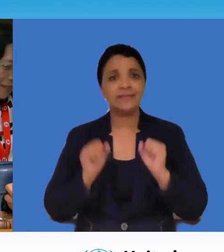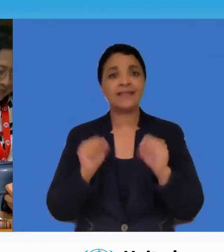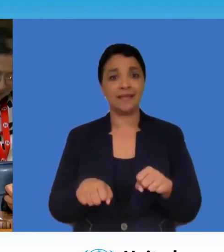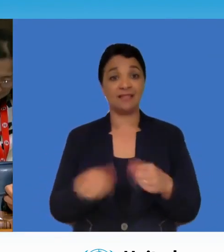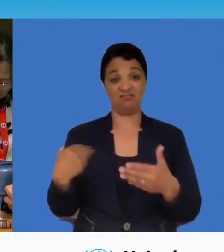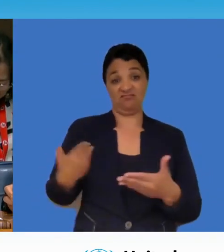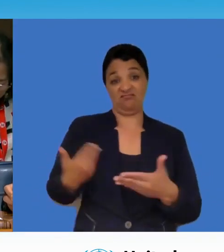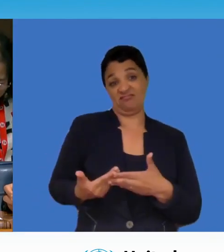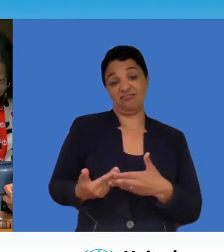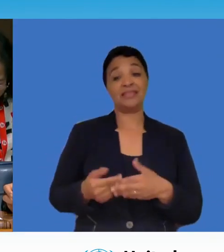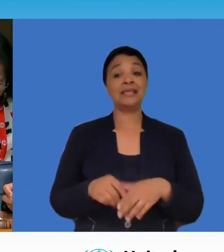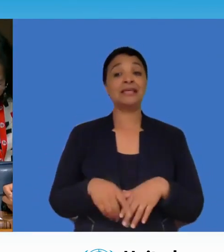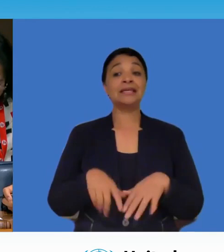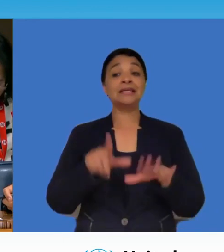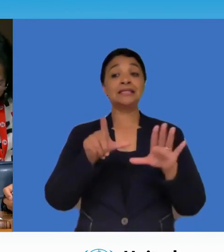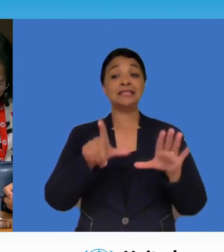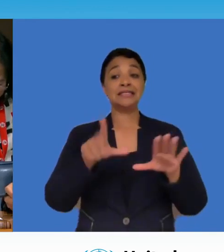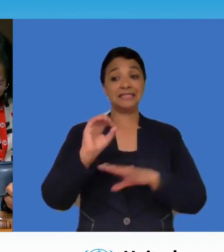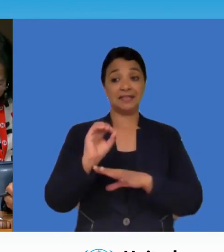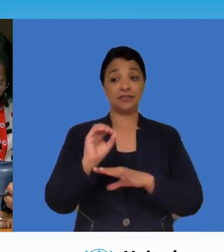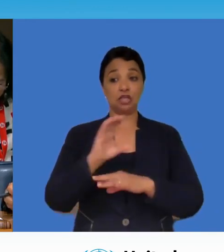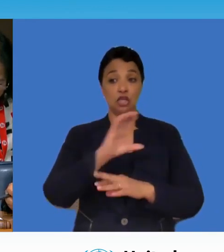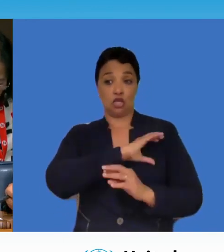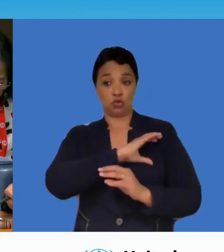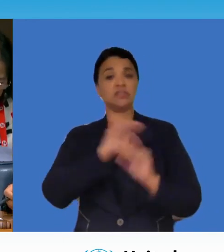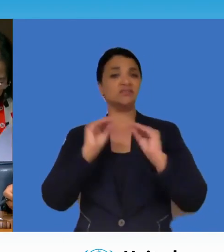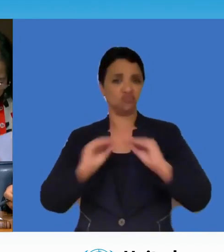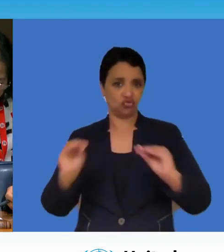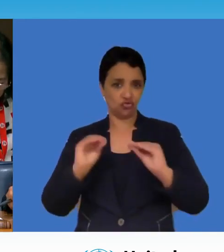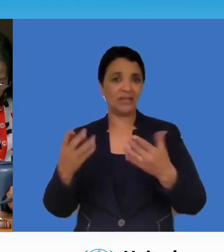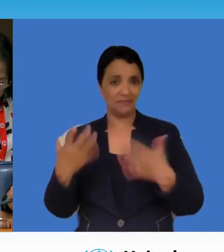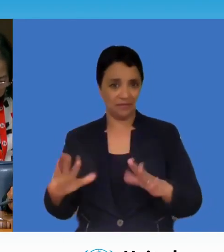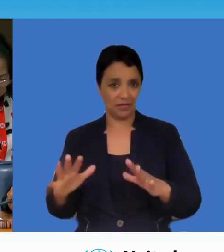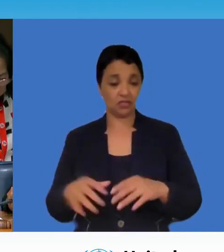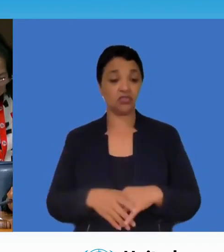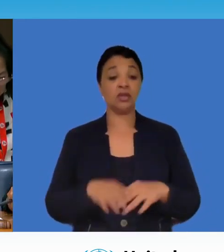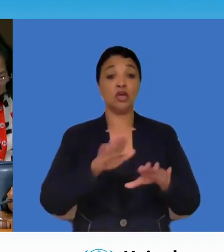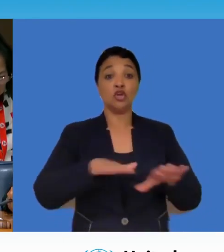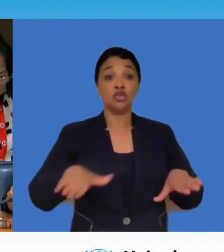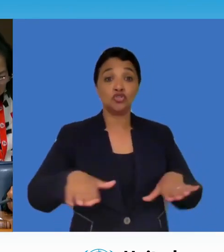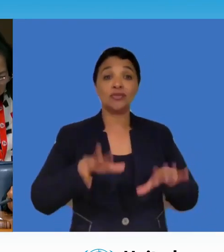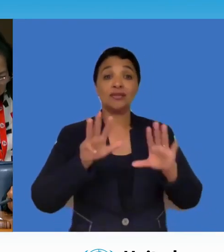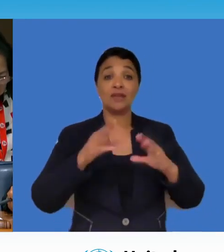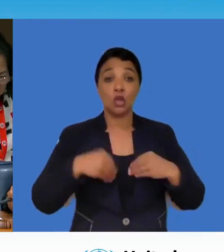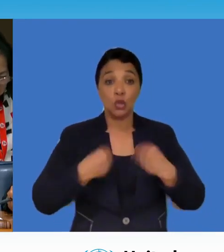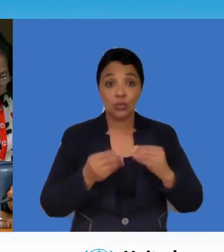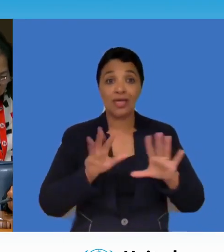thus far more than 70 coaches have been trained and more than 90 children and youth with autism